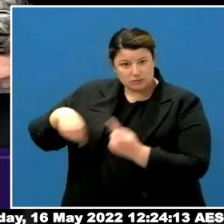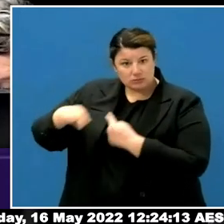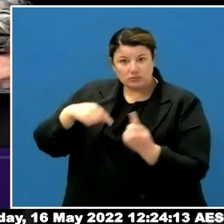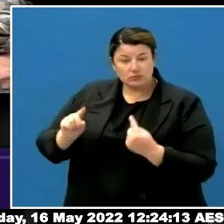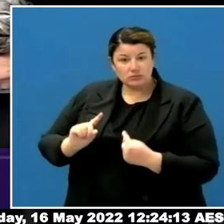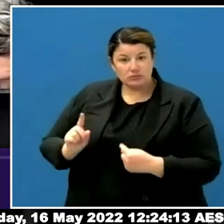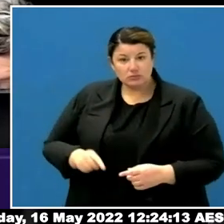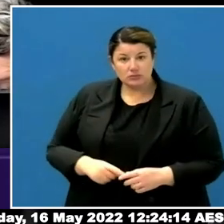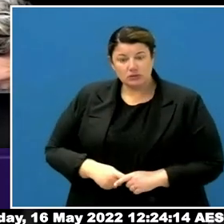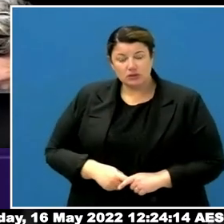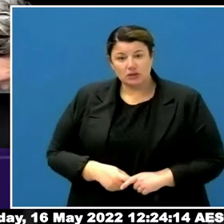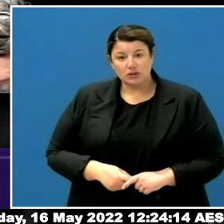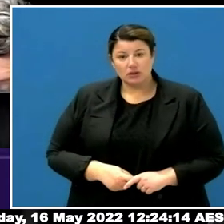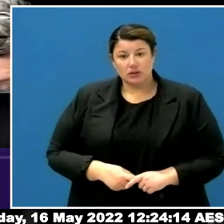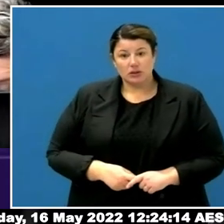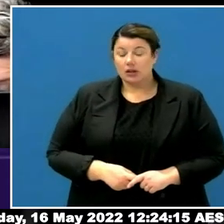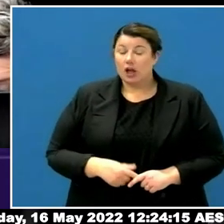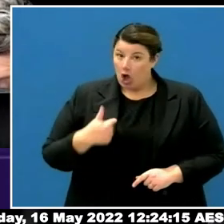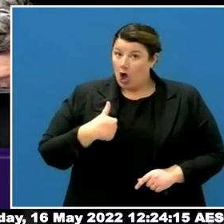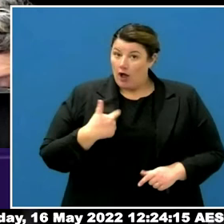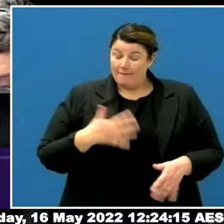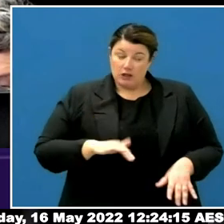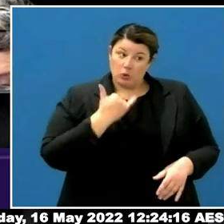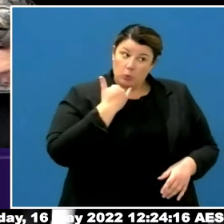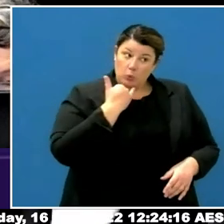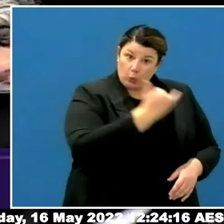I contacted him. Then what?